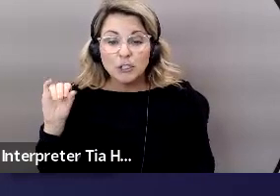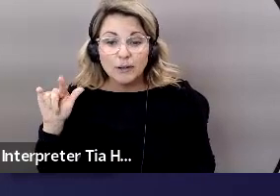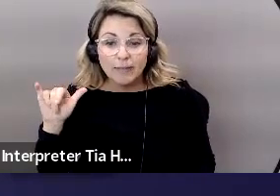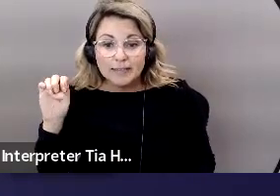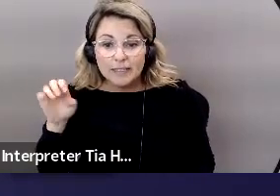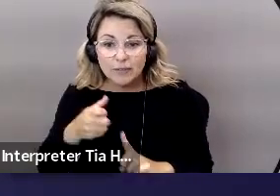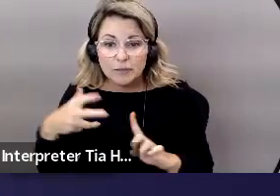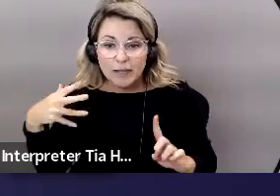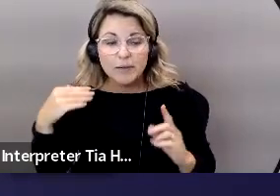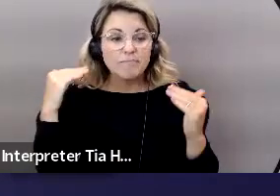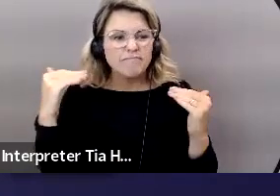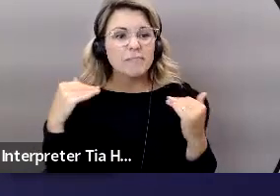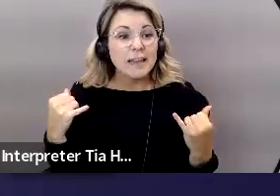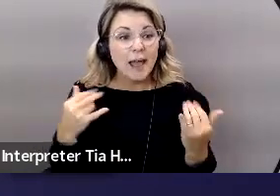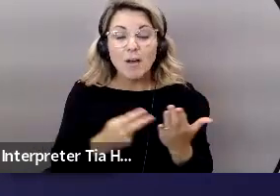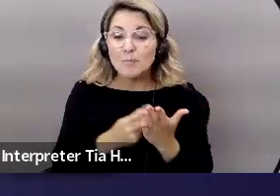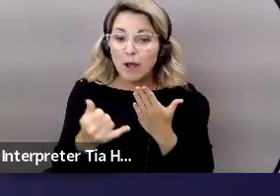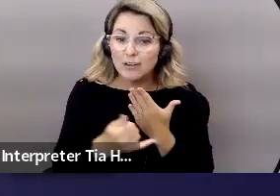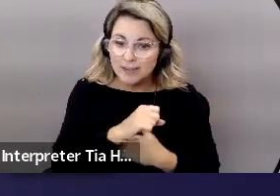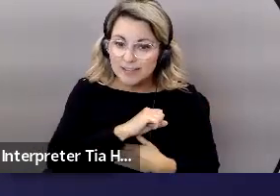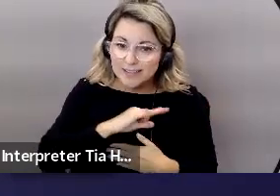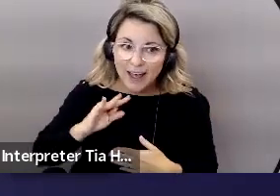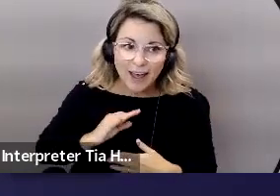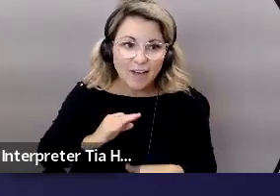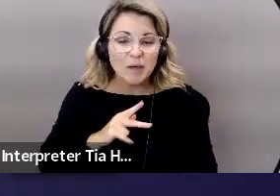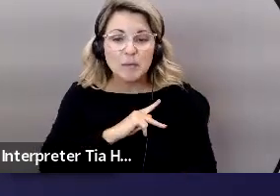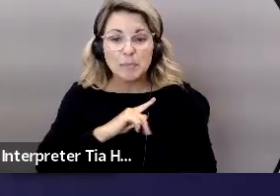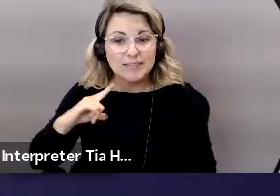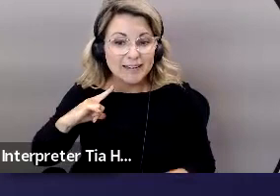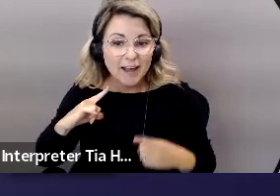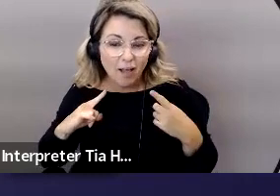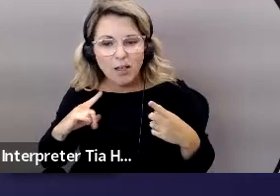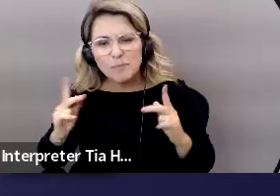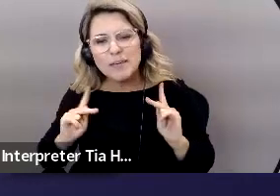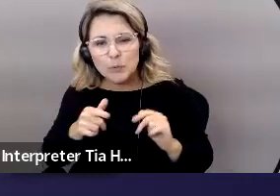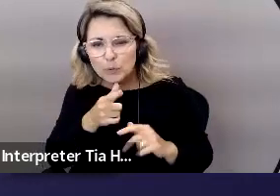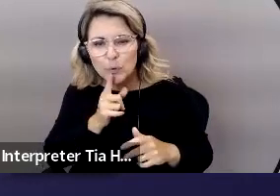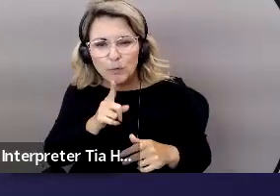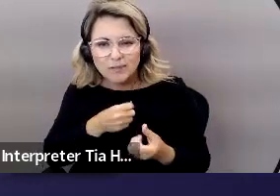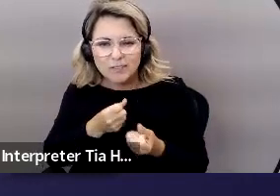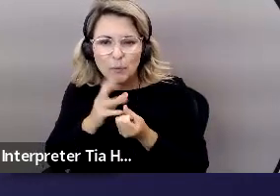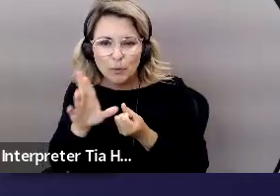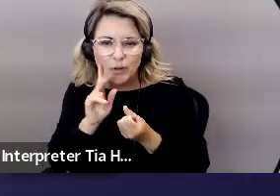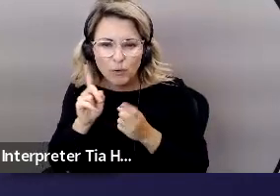one's on project staff and personnel. I'll go through this fairly quickly here. Every grant